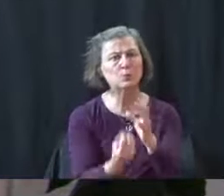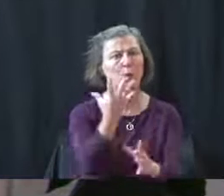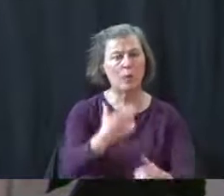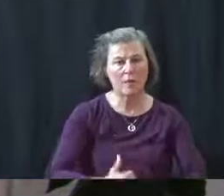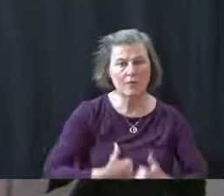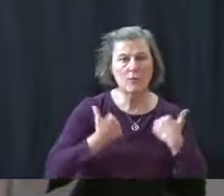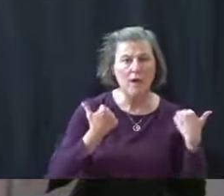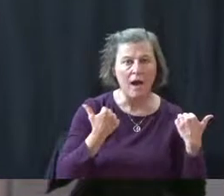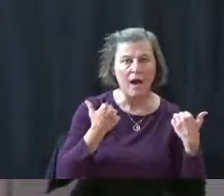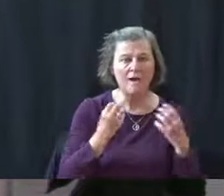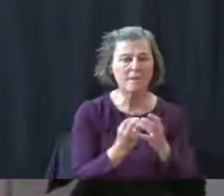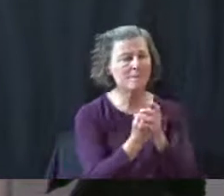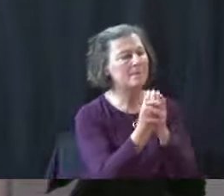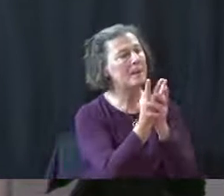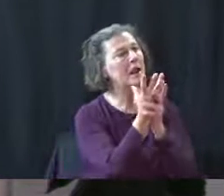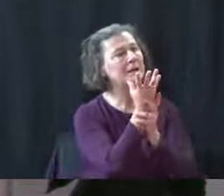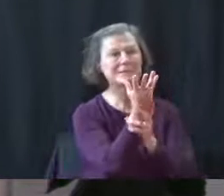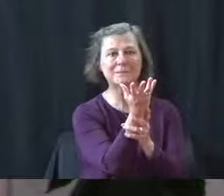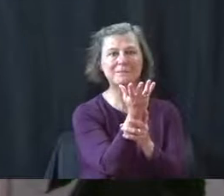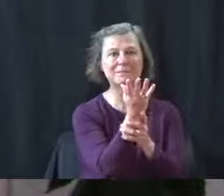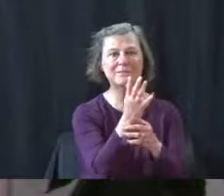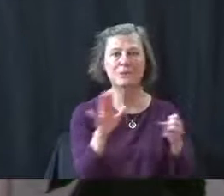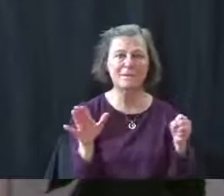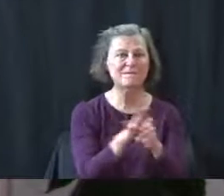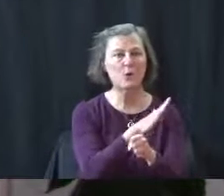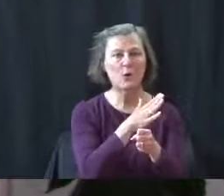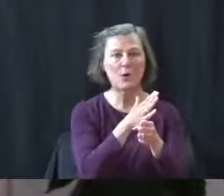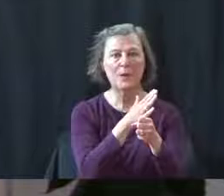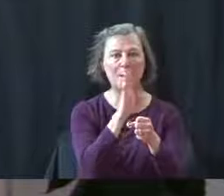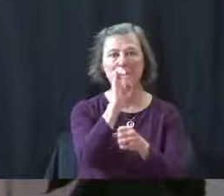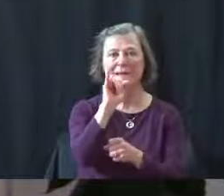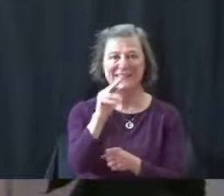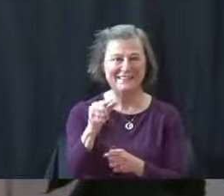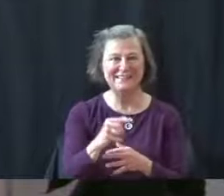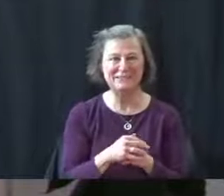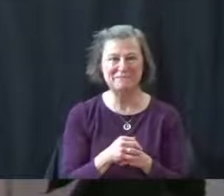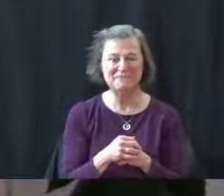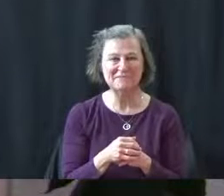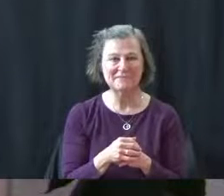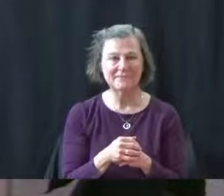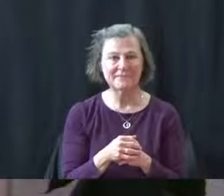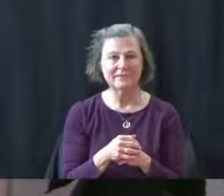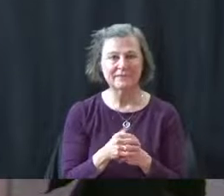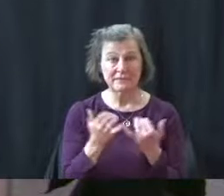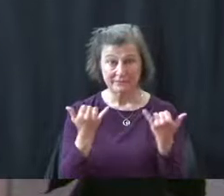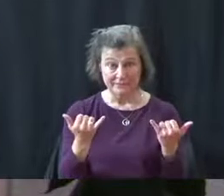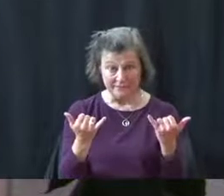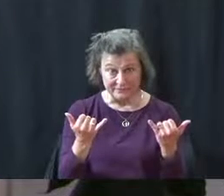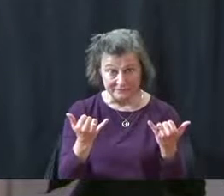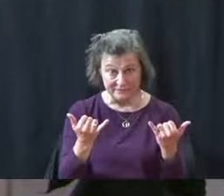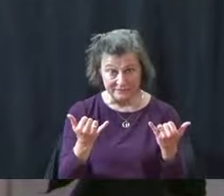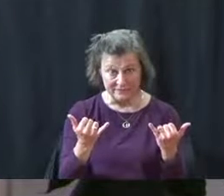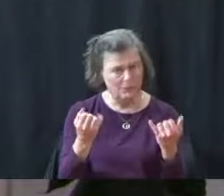blossom into the fullness of being. Today there are so many, too many, who live